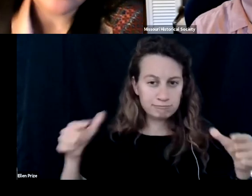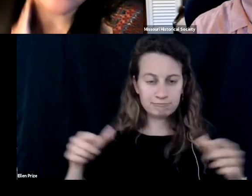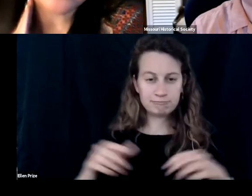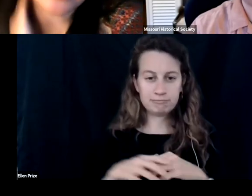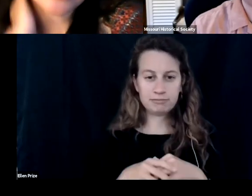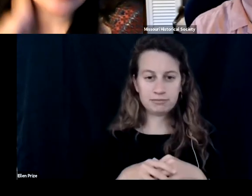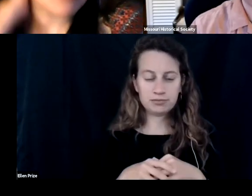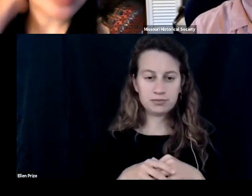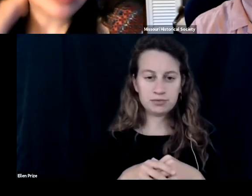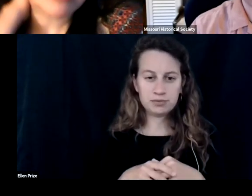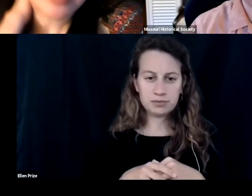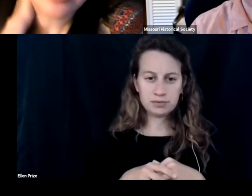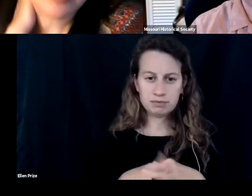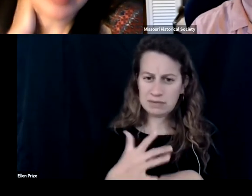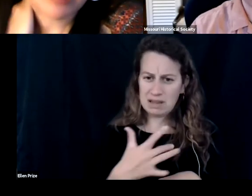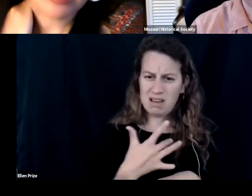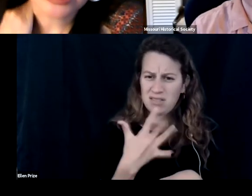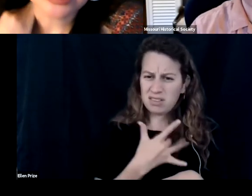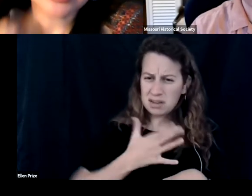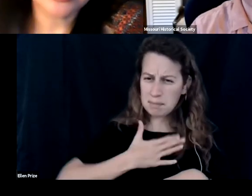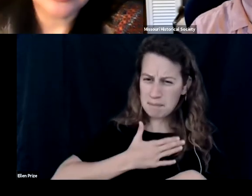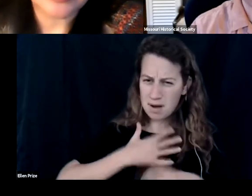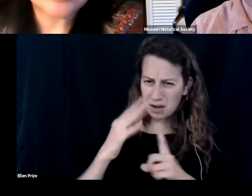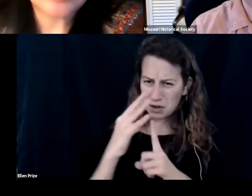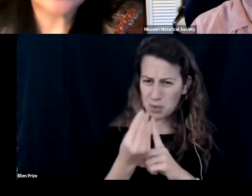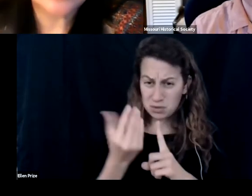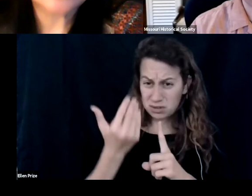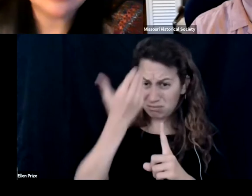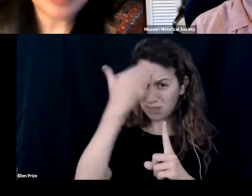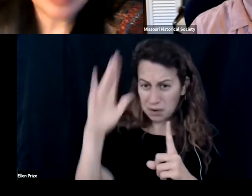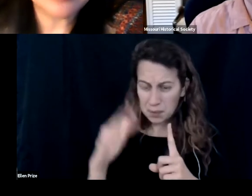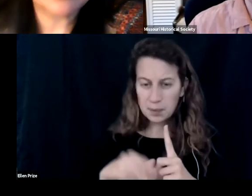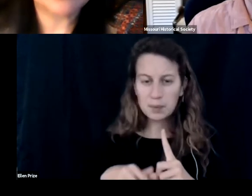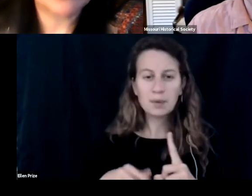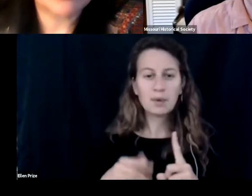Japanese migrants and second generation. And I believe that